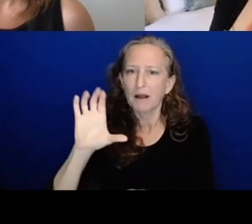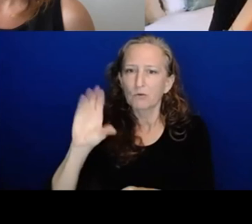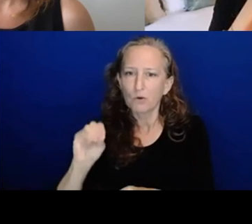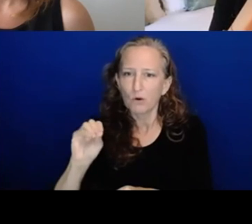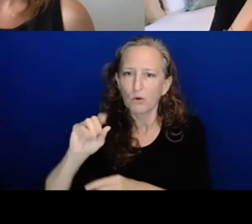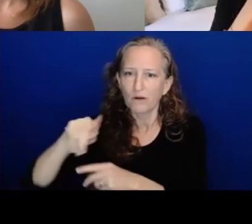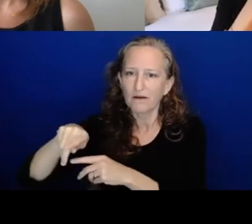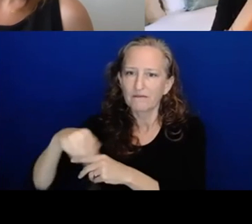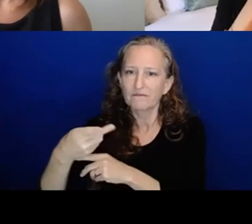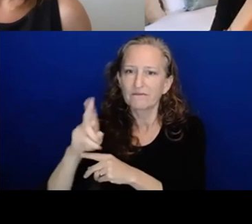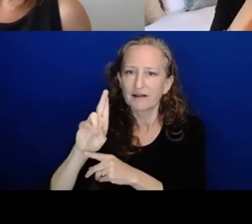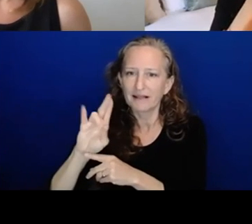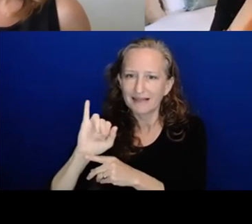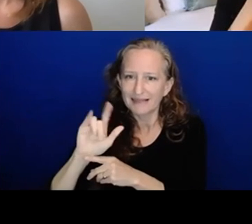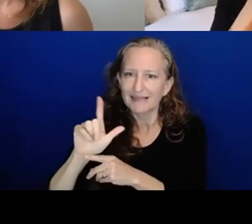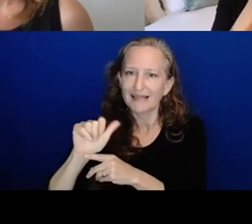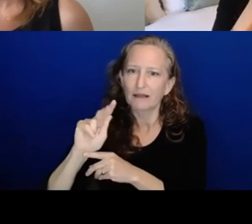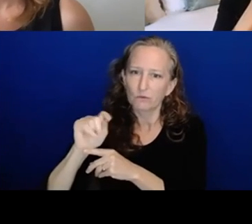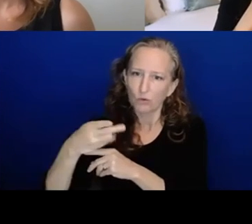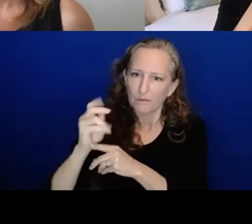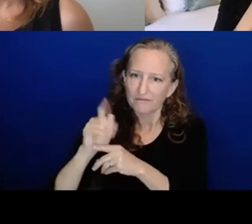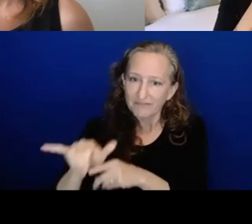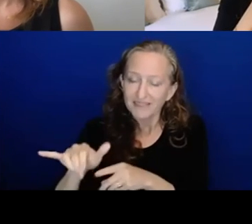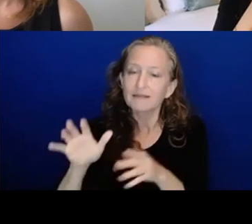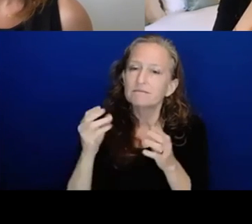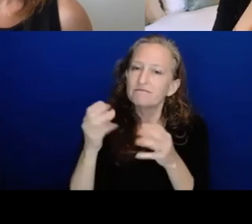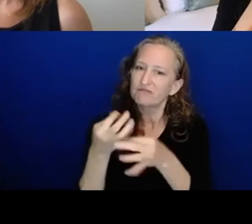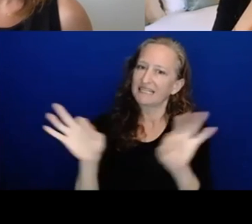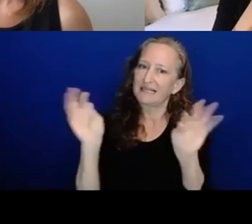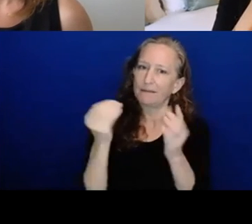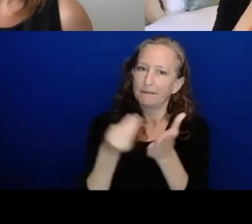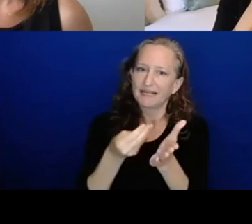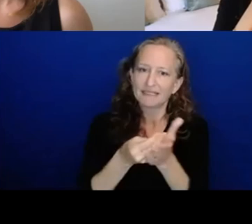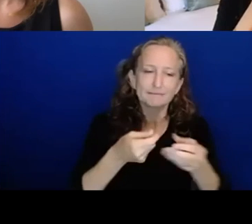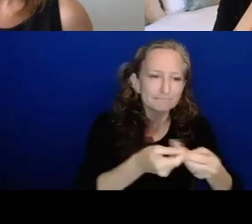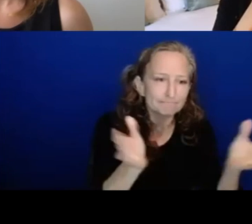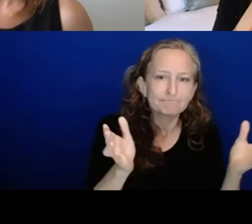you to do. There are great organizations doing work. We're working with the New York Housing